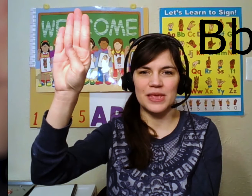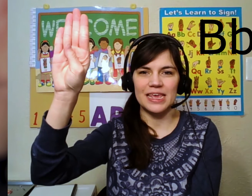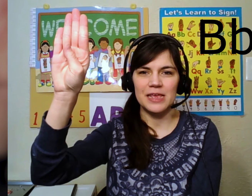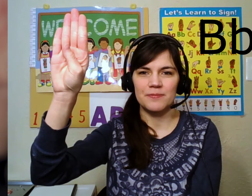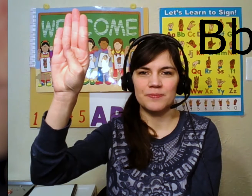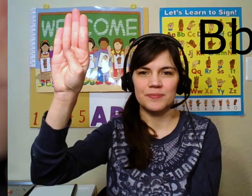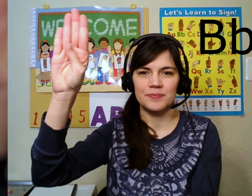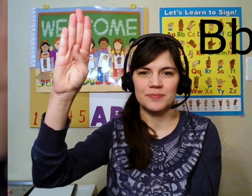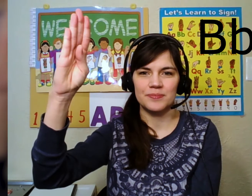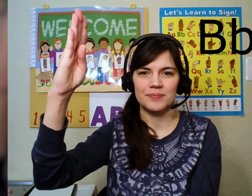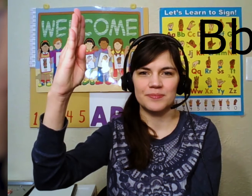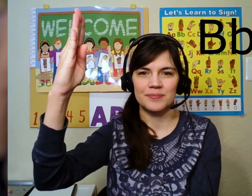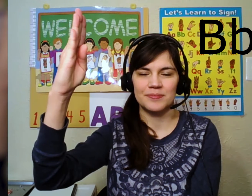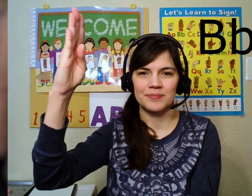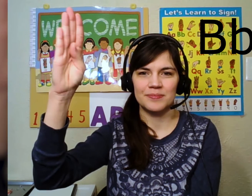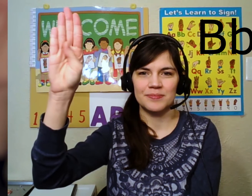B